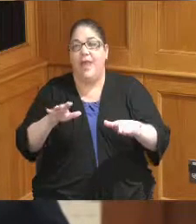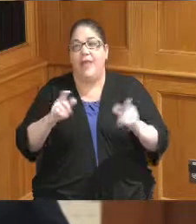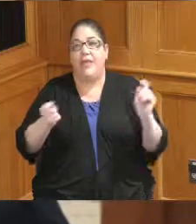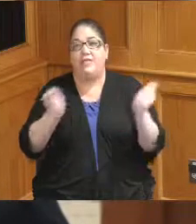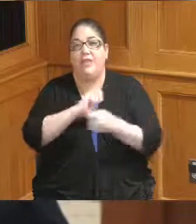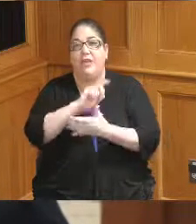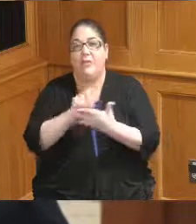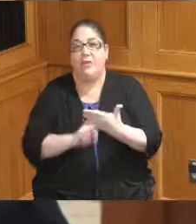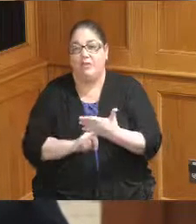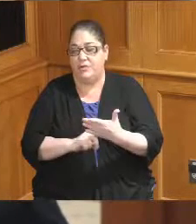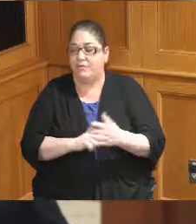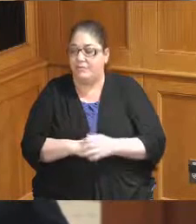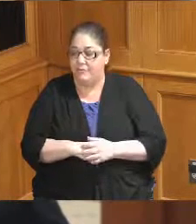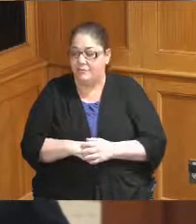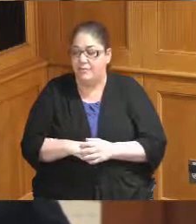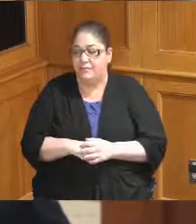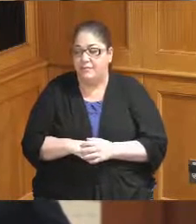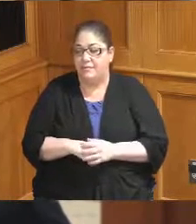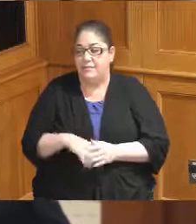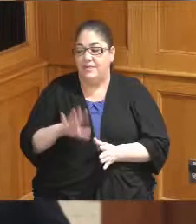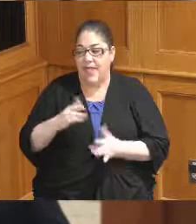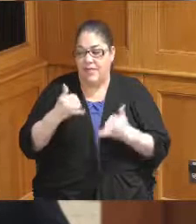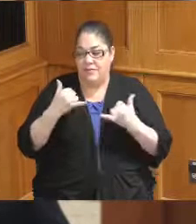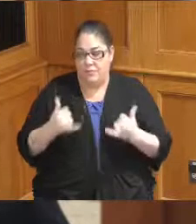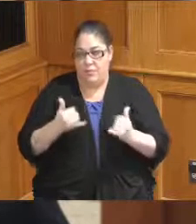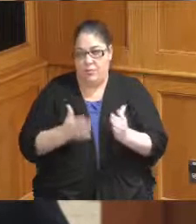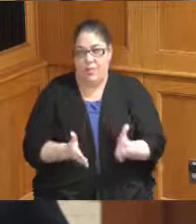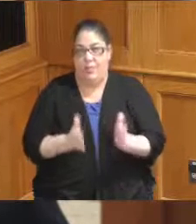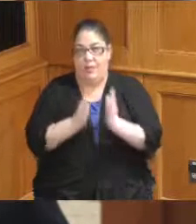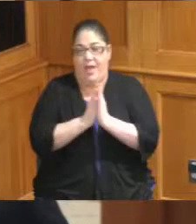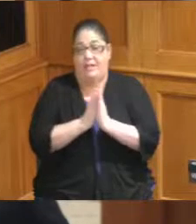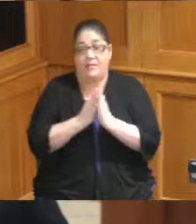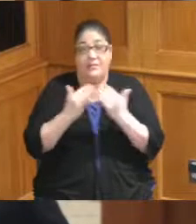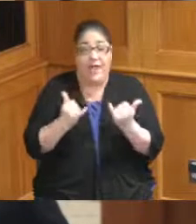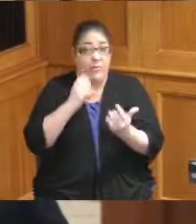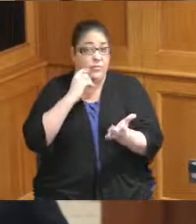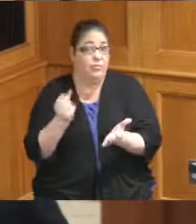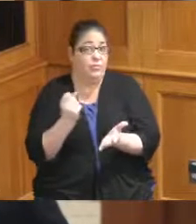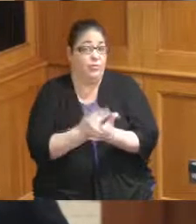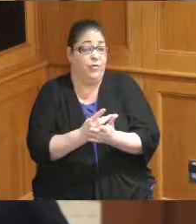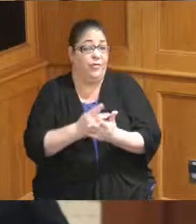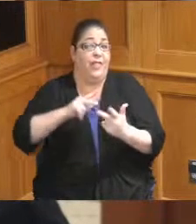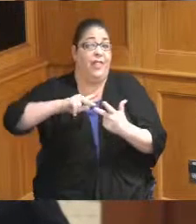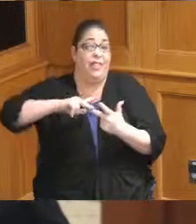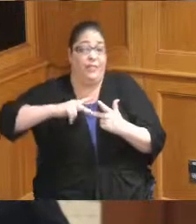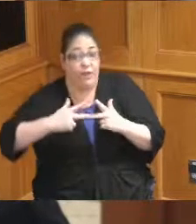this project and its current request is to approve the third phase of demolition of